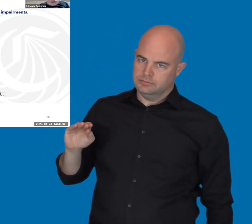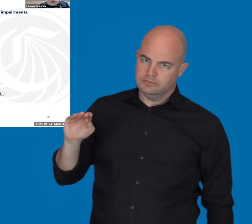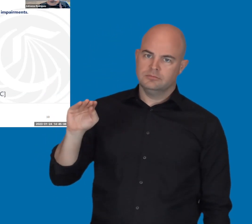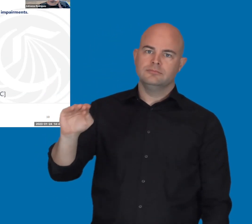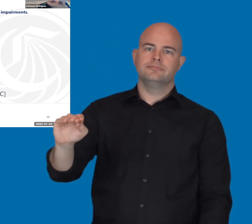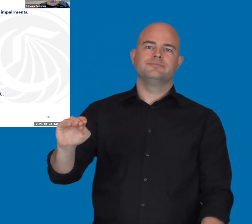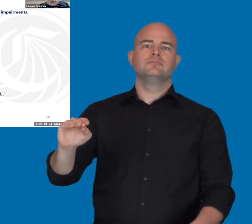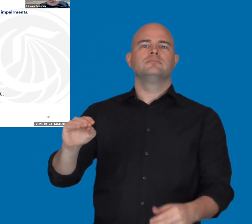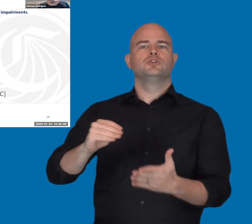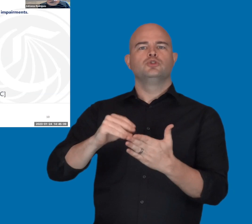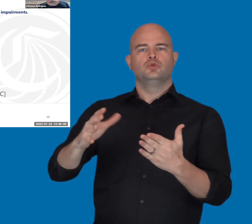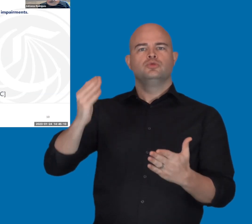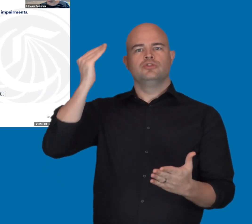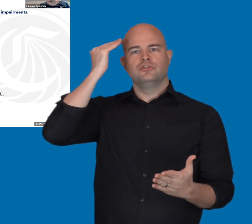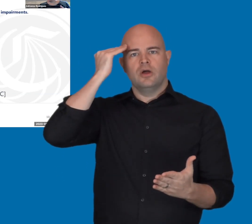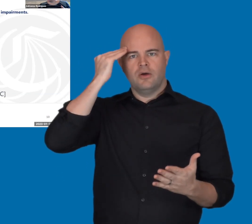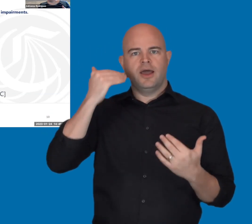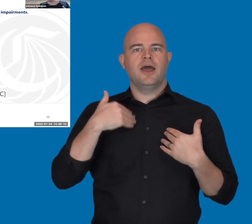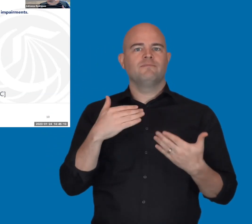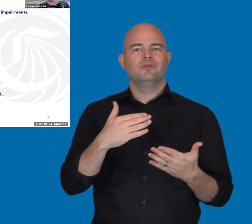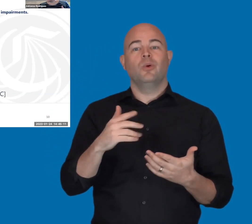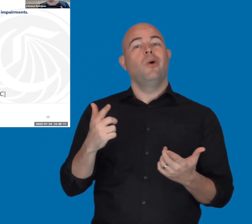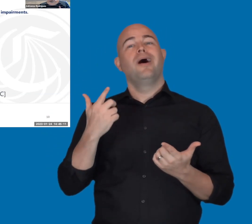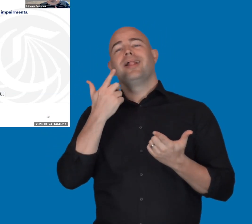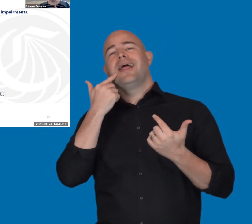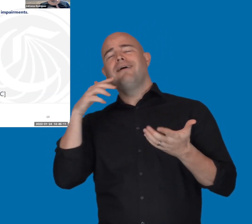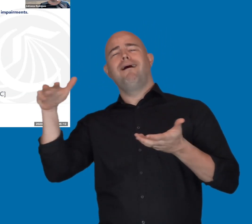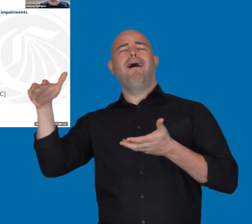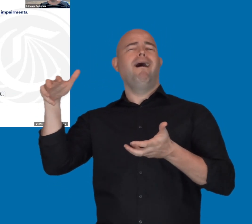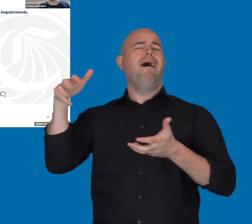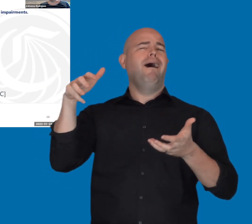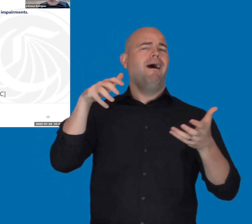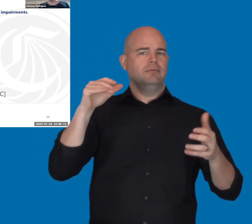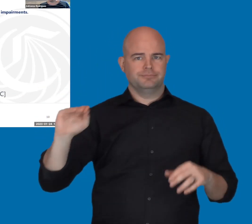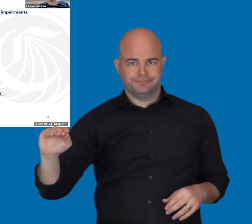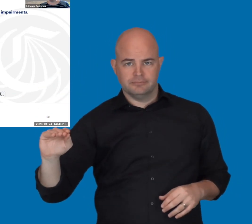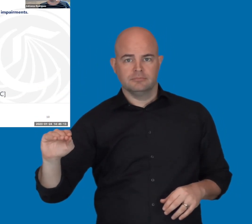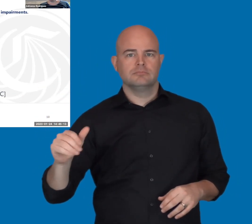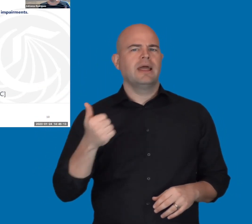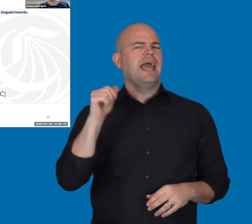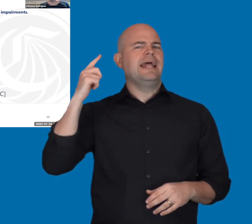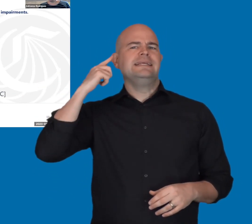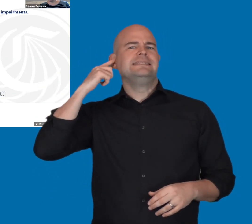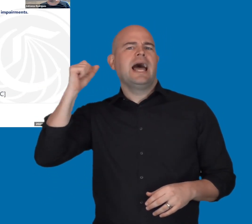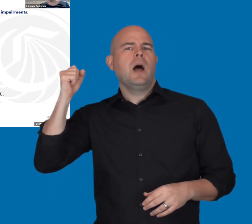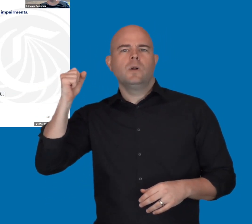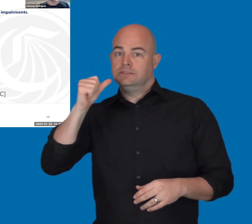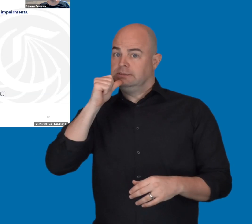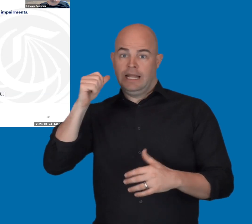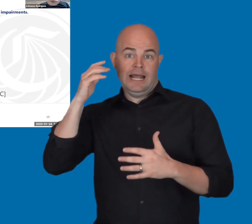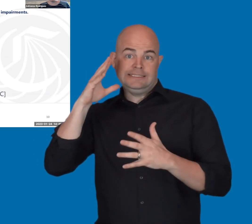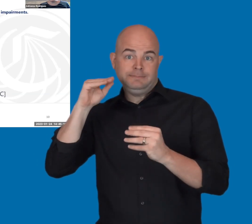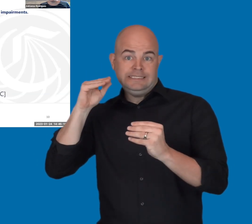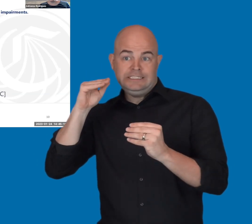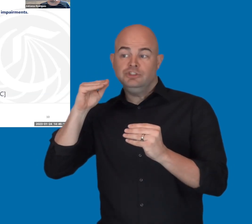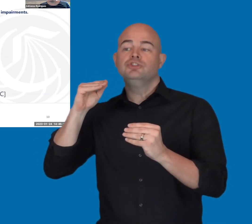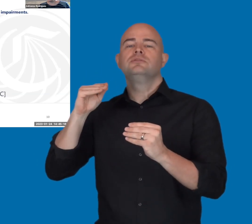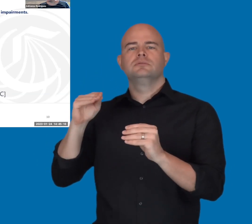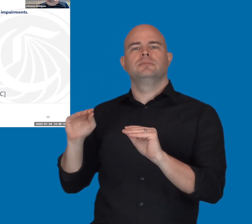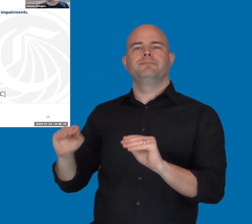that you're students know it's there, or laughter, or any sort of sounds that are not speech you can include those in square brackets.